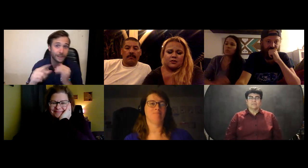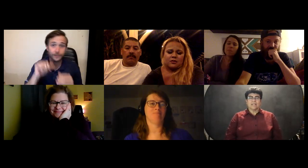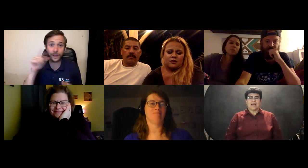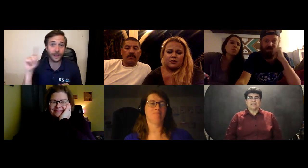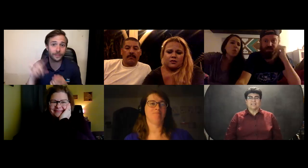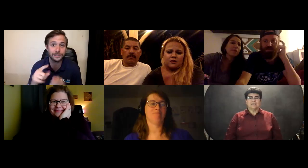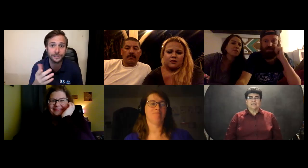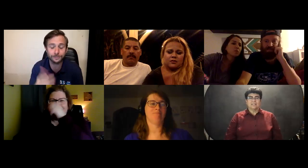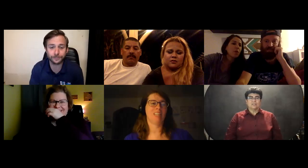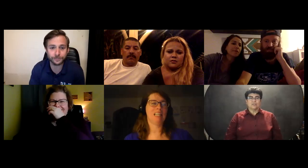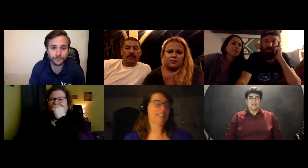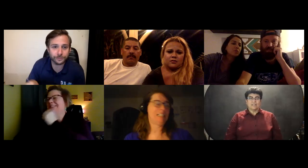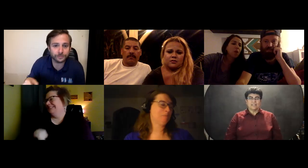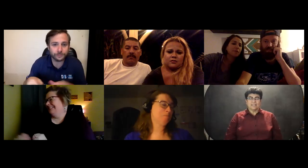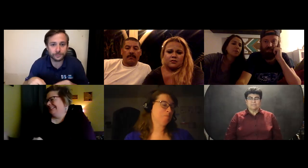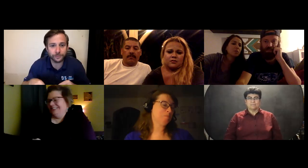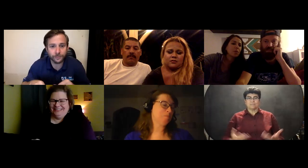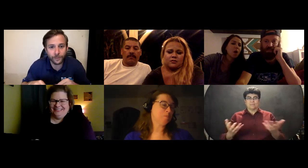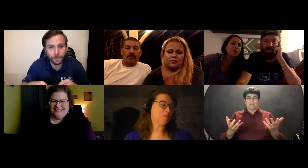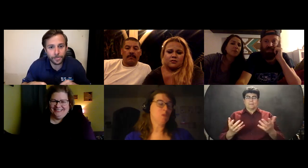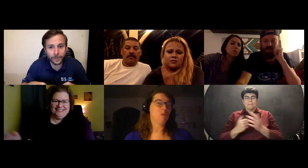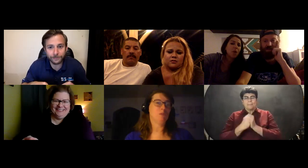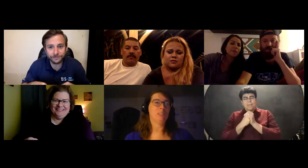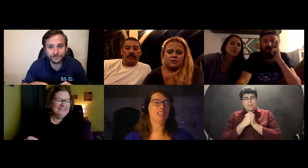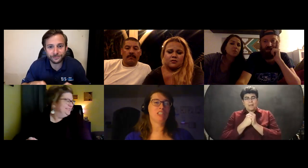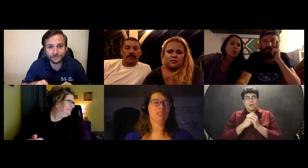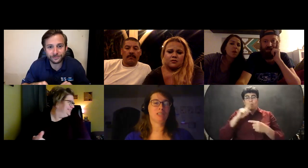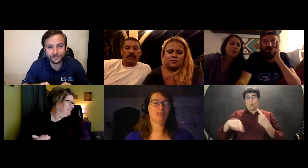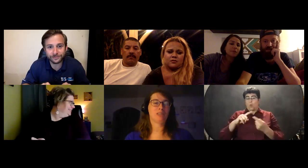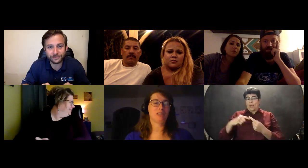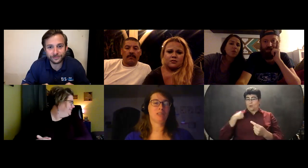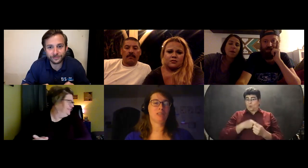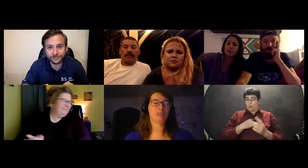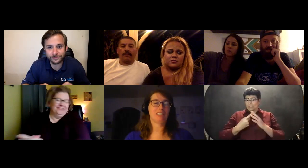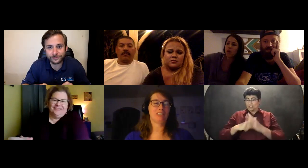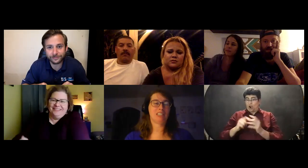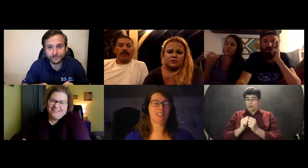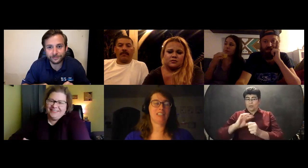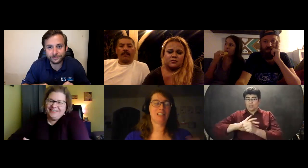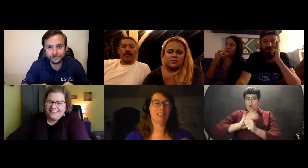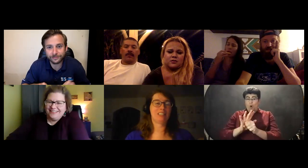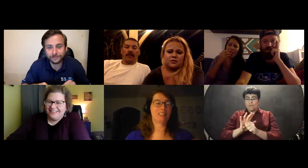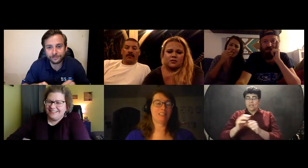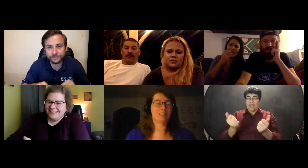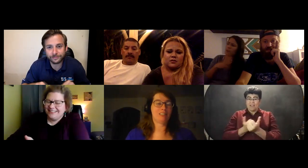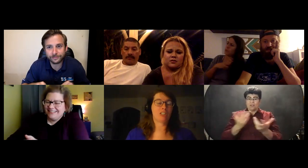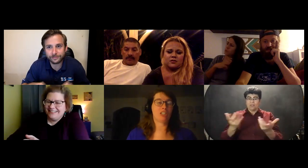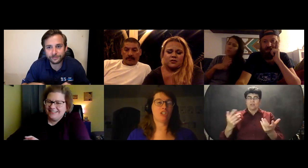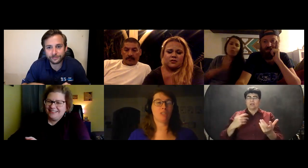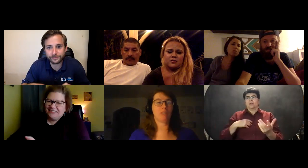cathy when we started with cove